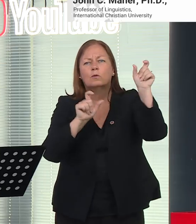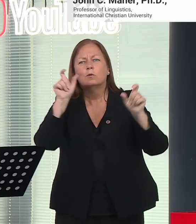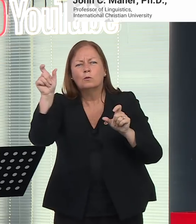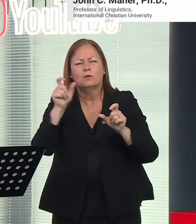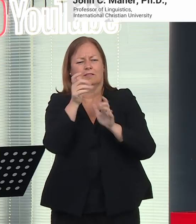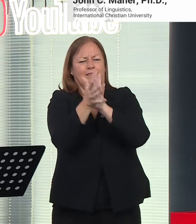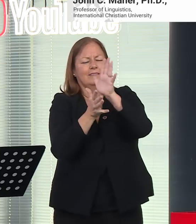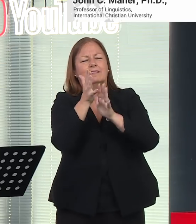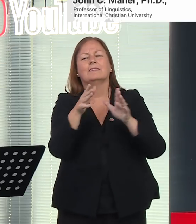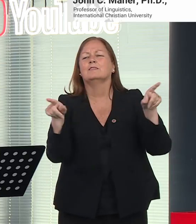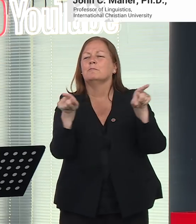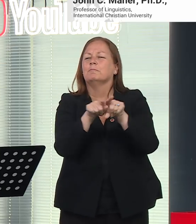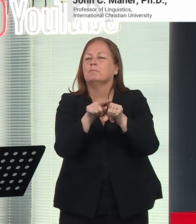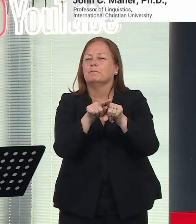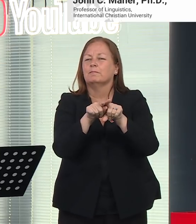multilingual society, and we must